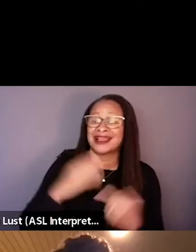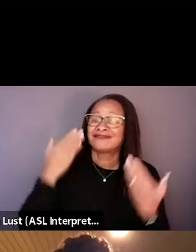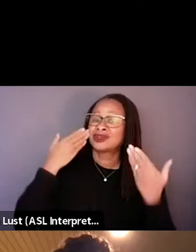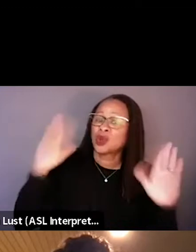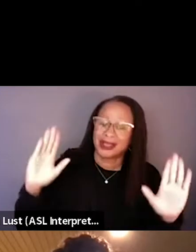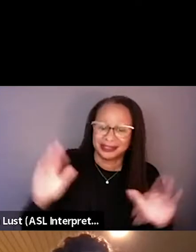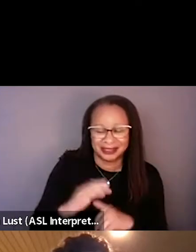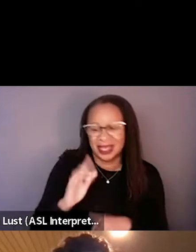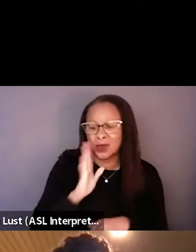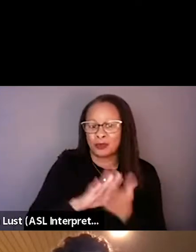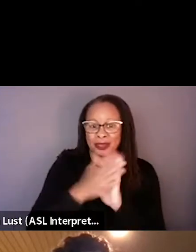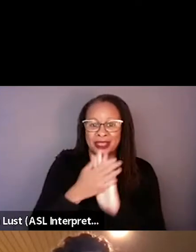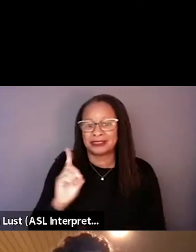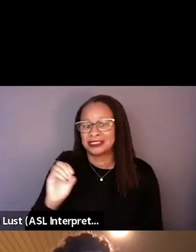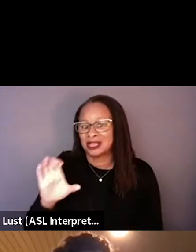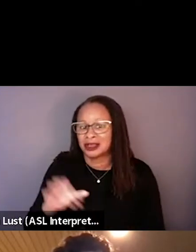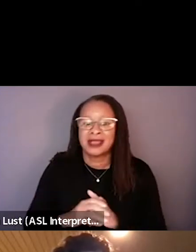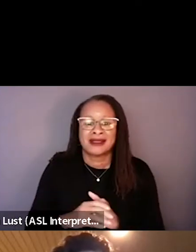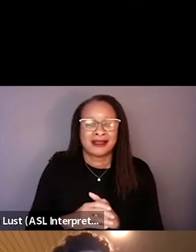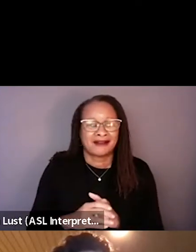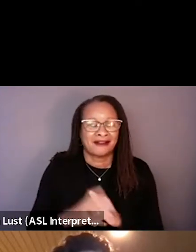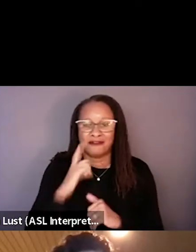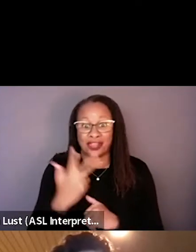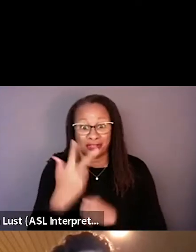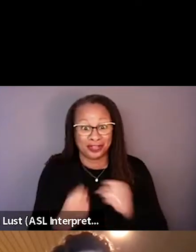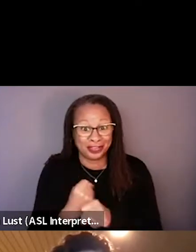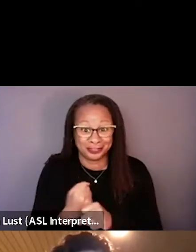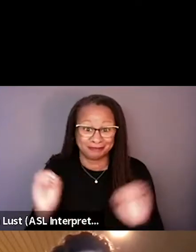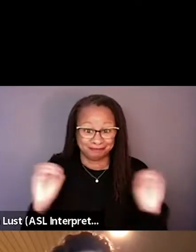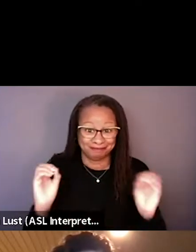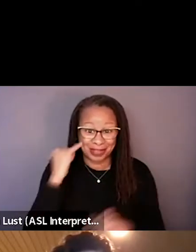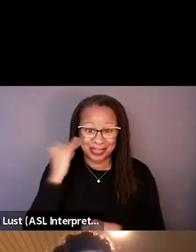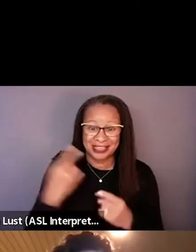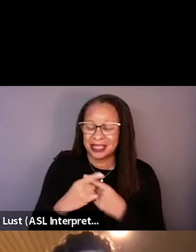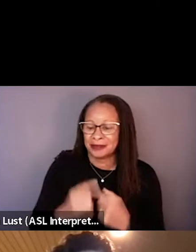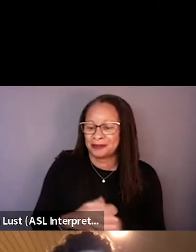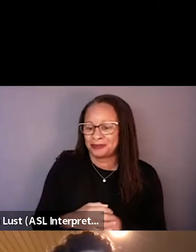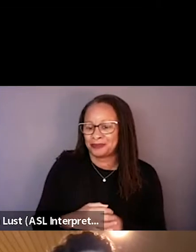for three whole years. So, and I was curious, to know, more about Rita.